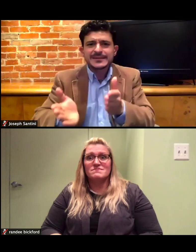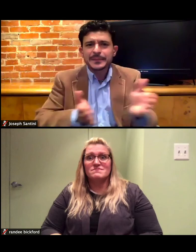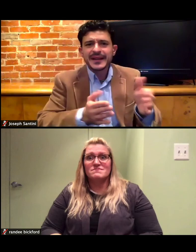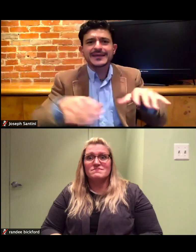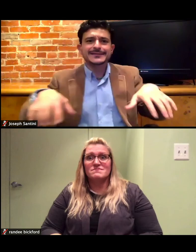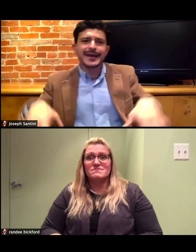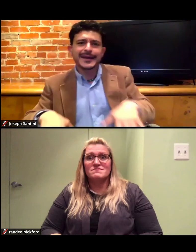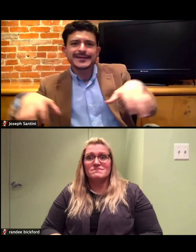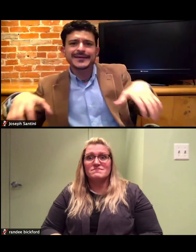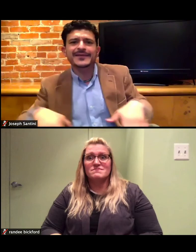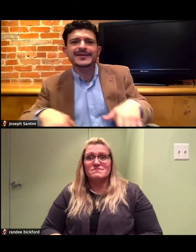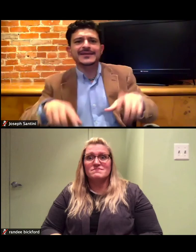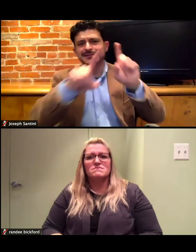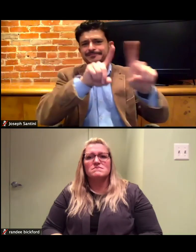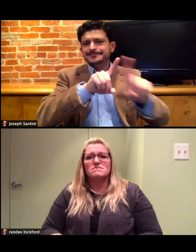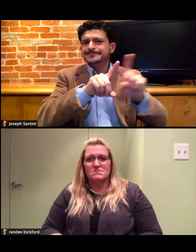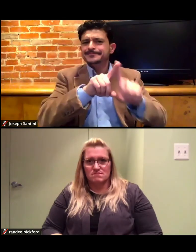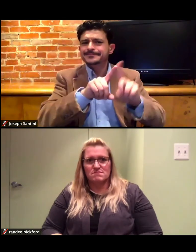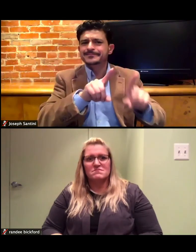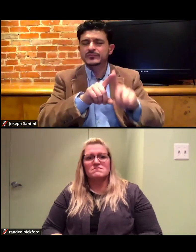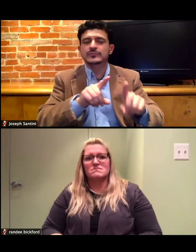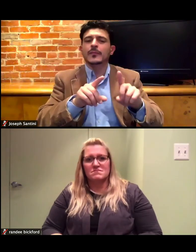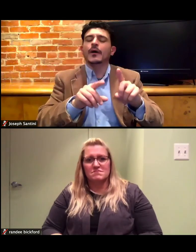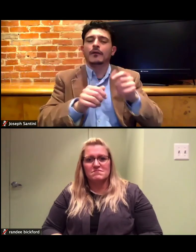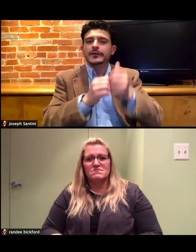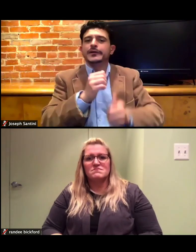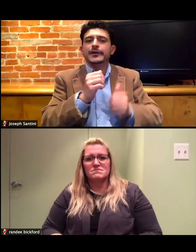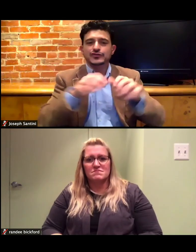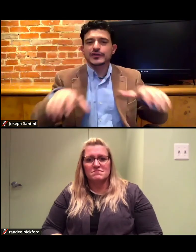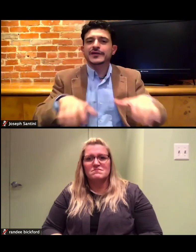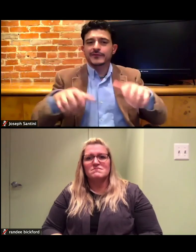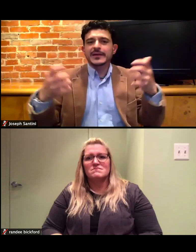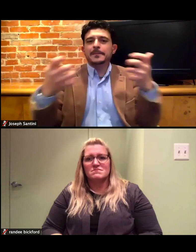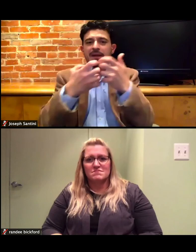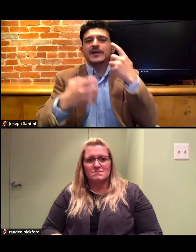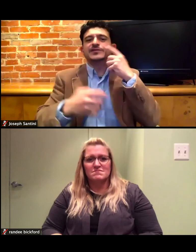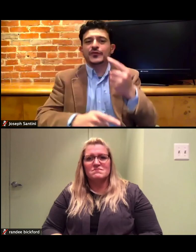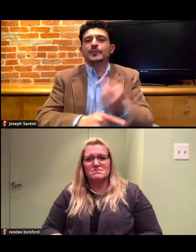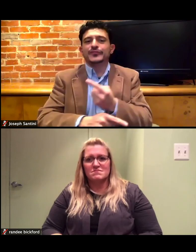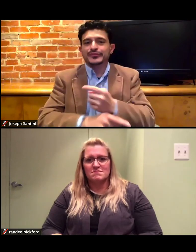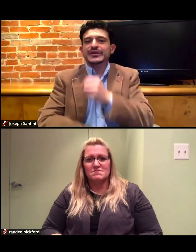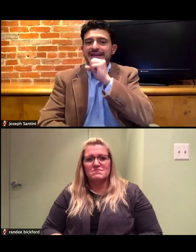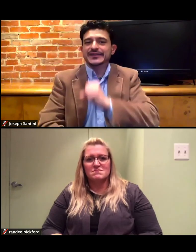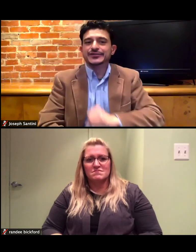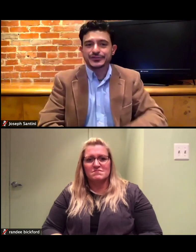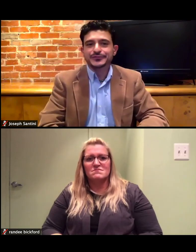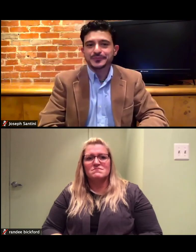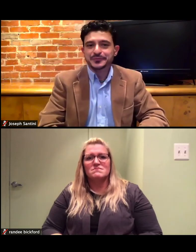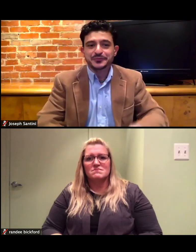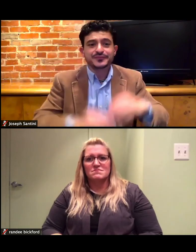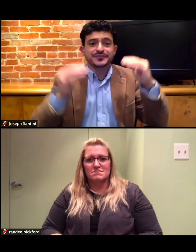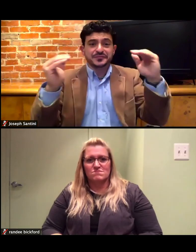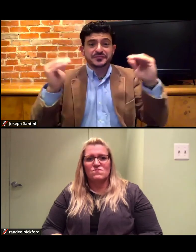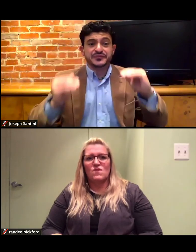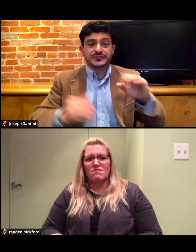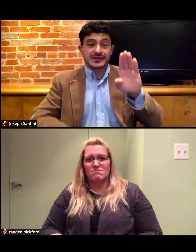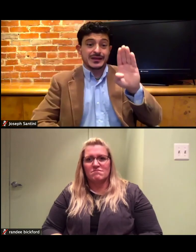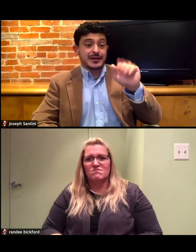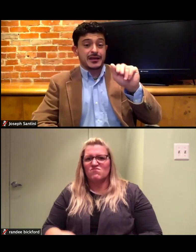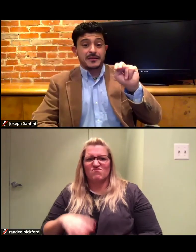You can use some of these for your own benefit for planning and activities. Each activity matches the appropriate age,